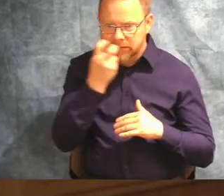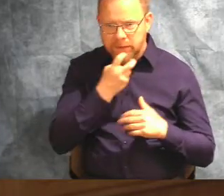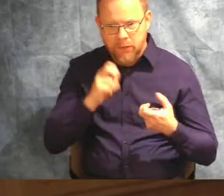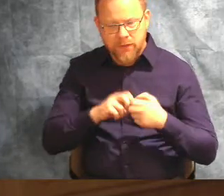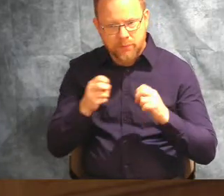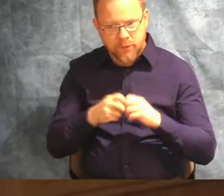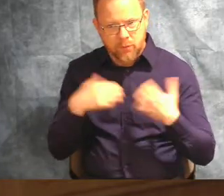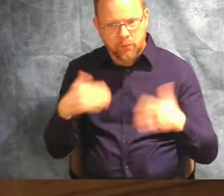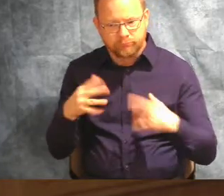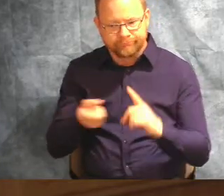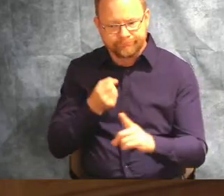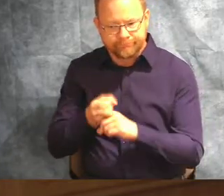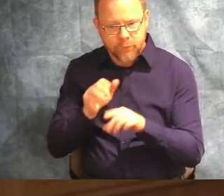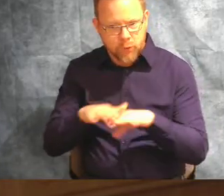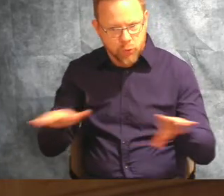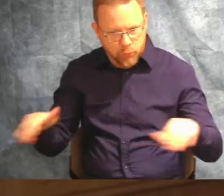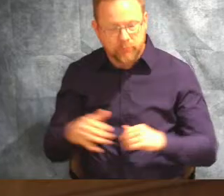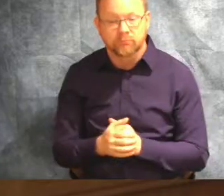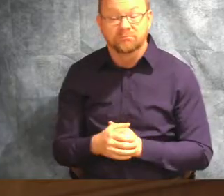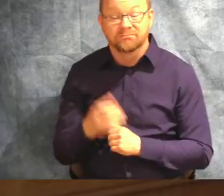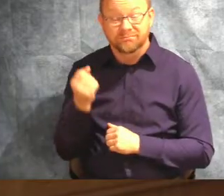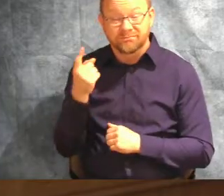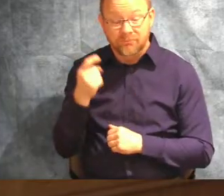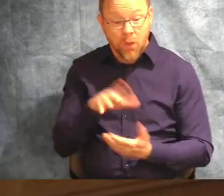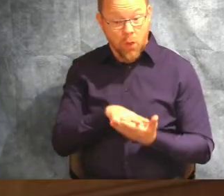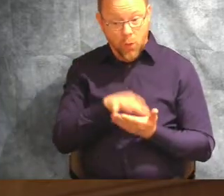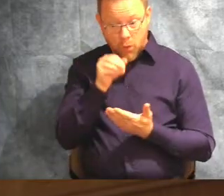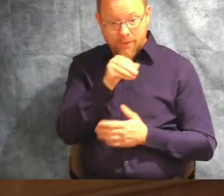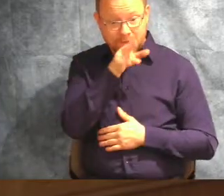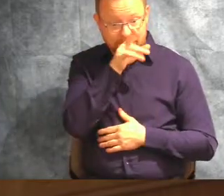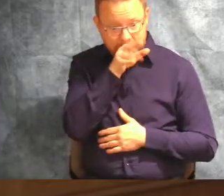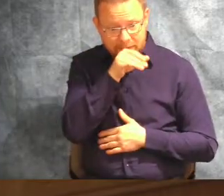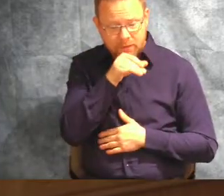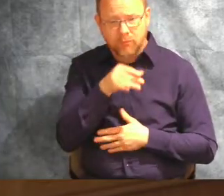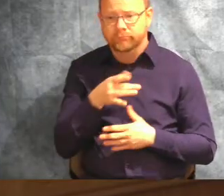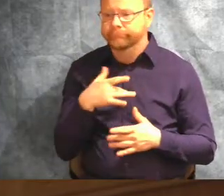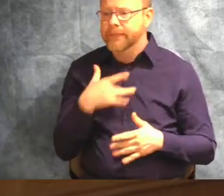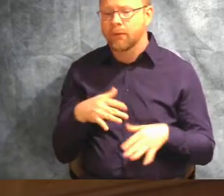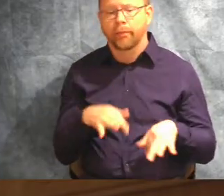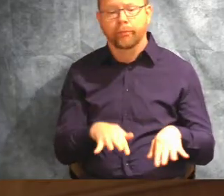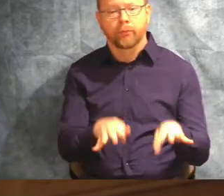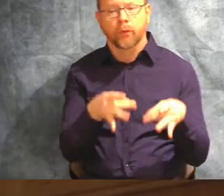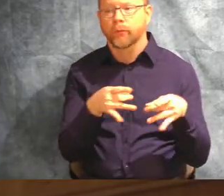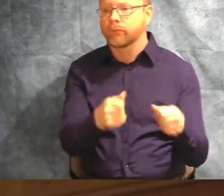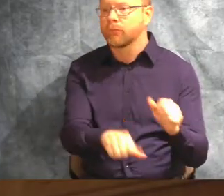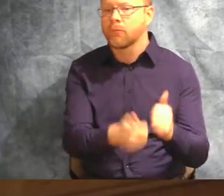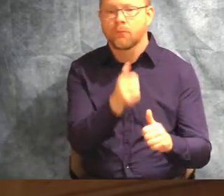children. And whereas the act of learning to speak comes effortlessly to most children. Those with